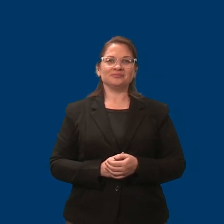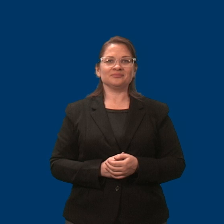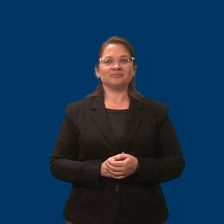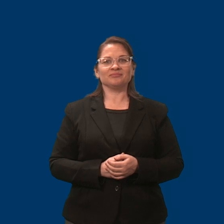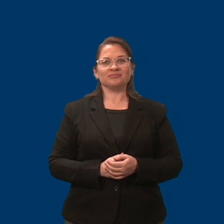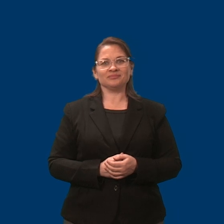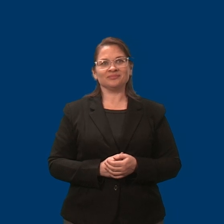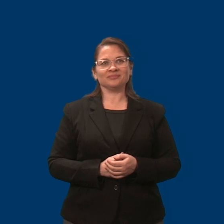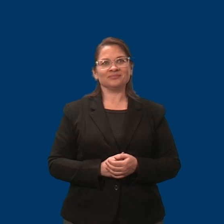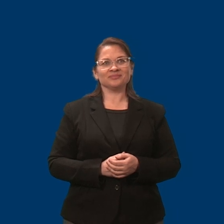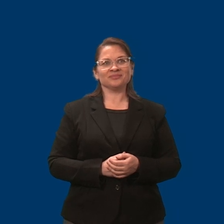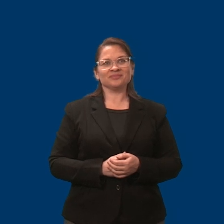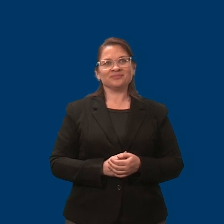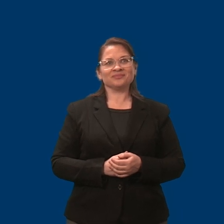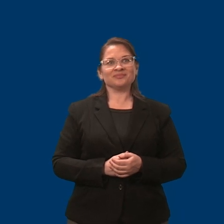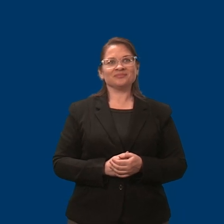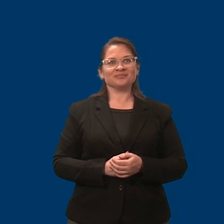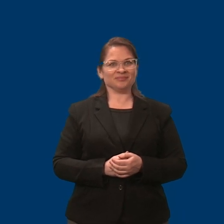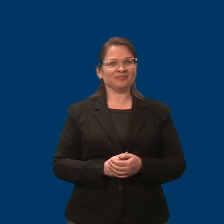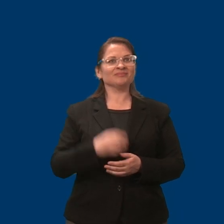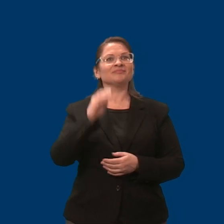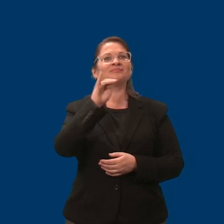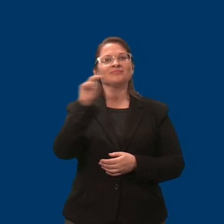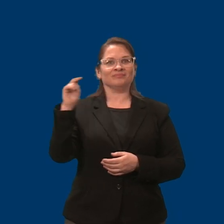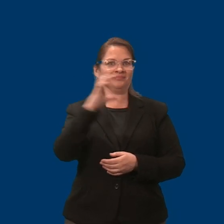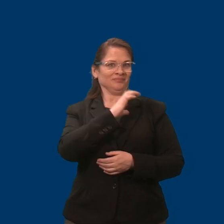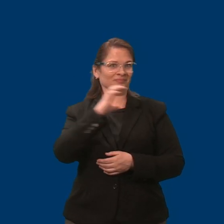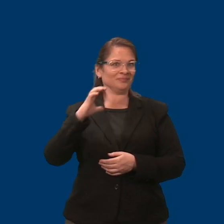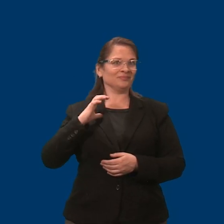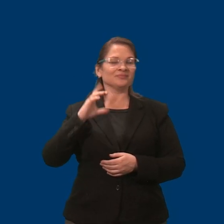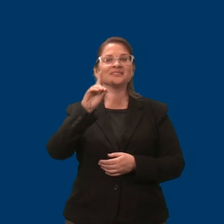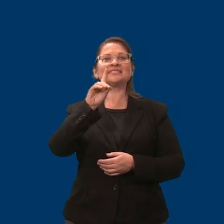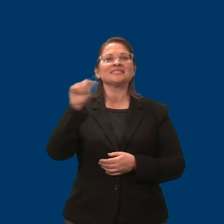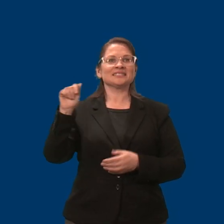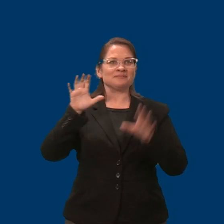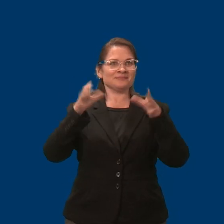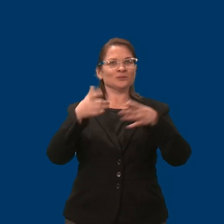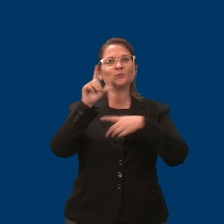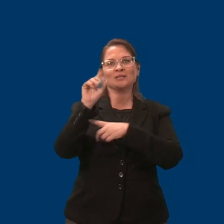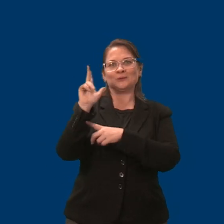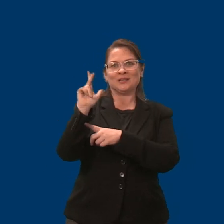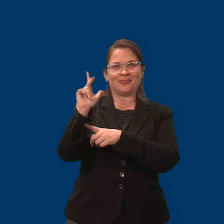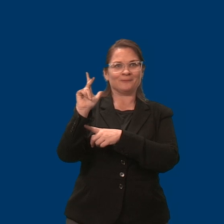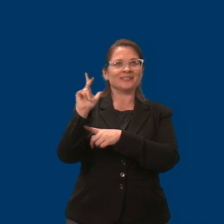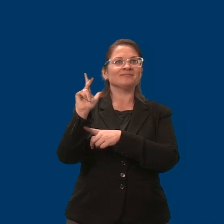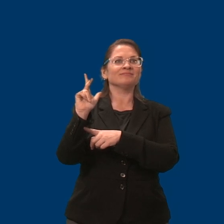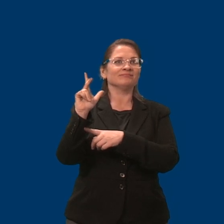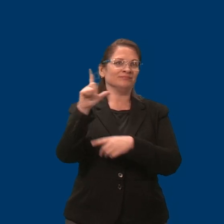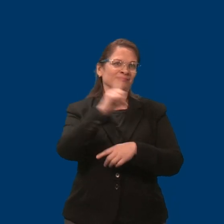[speaker] Minnesota Council on Disability's 2023 Legislative Forum.